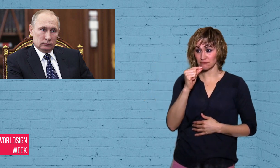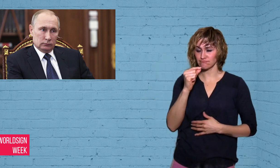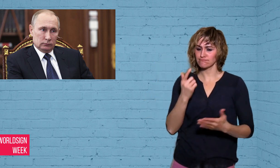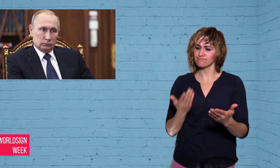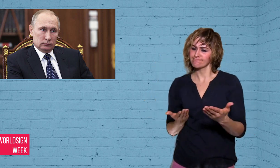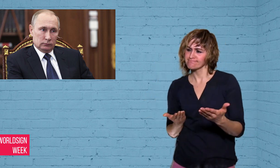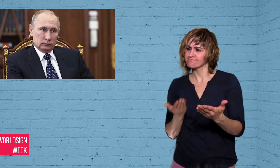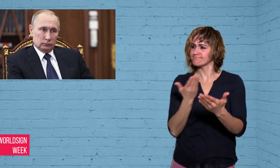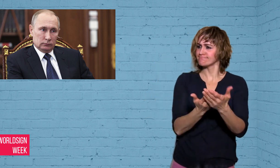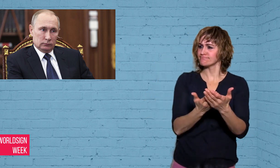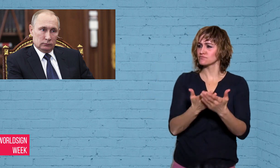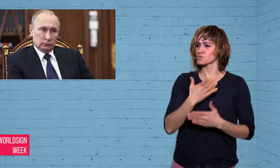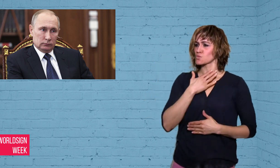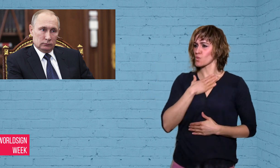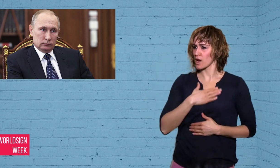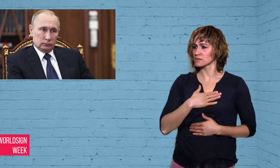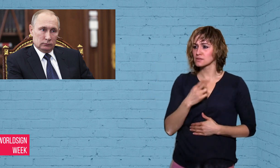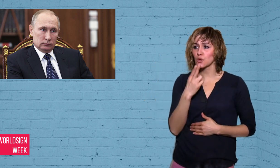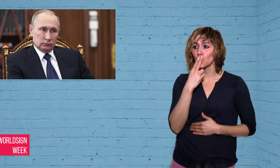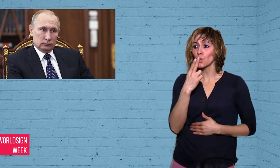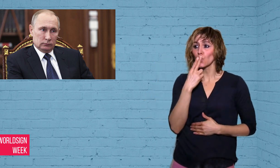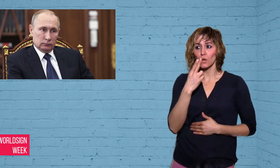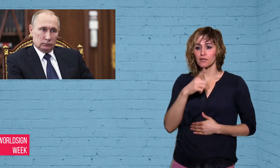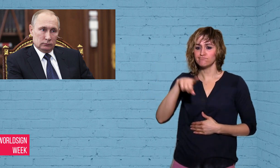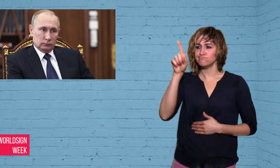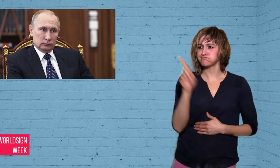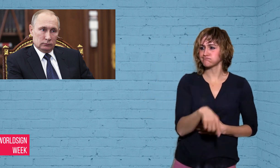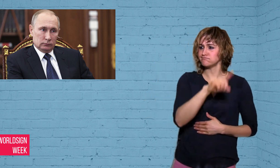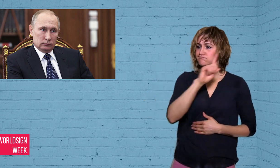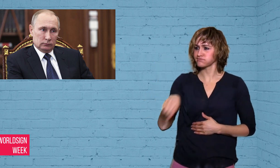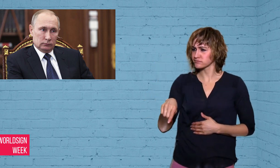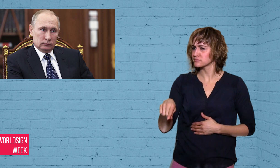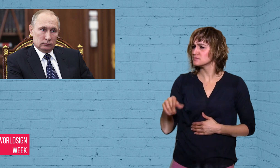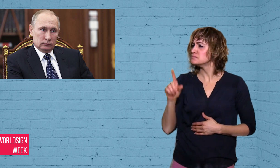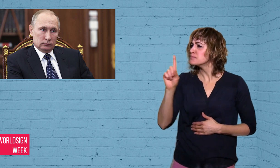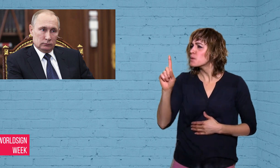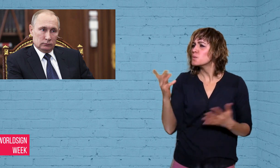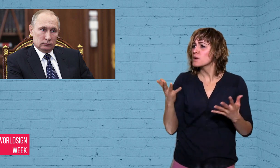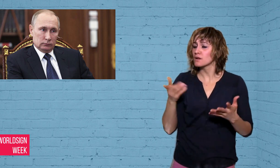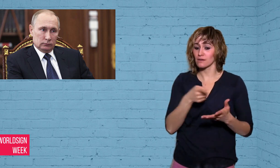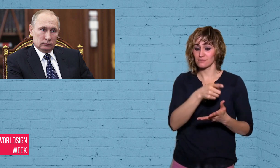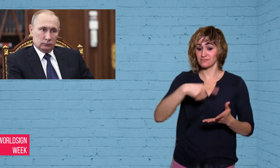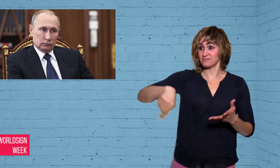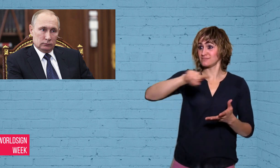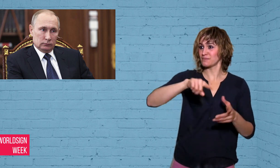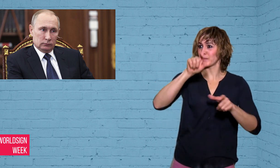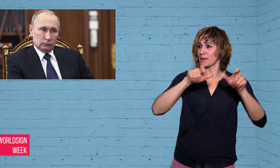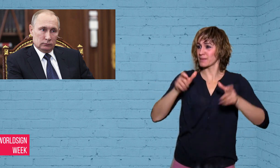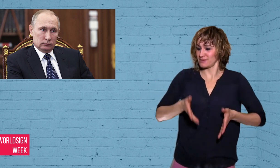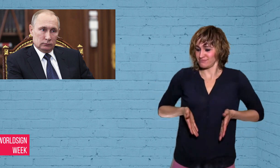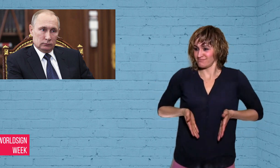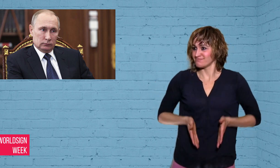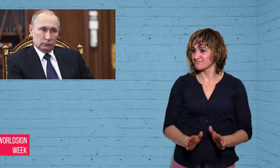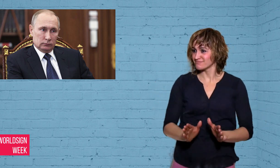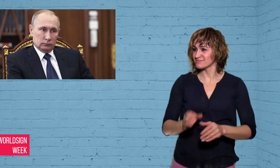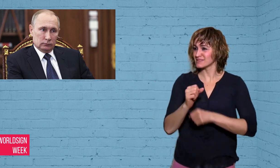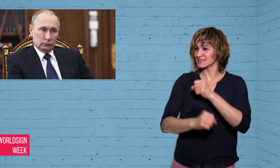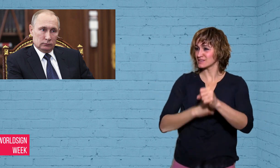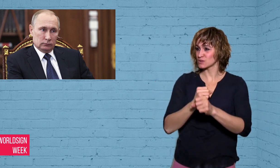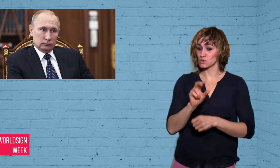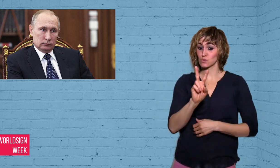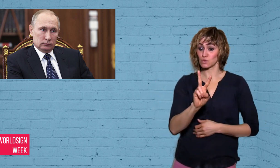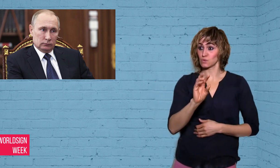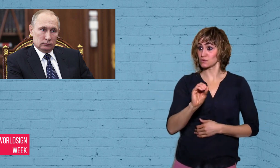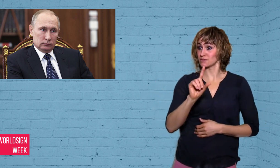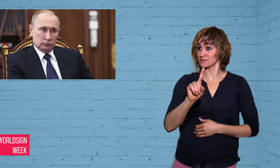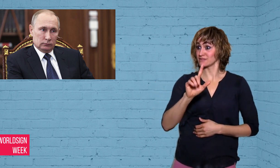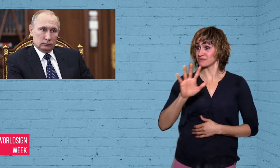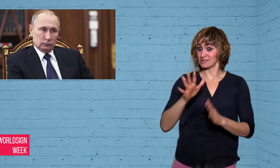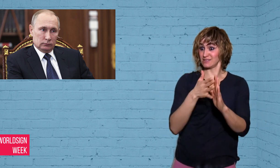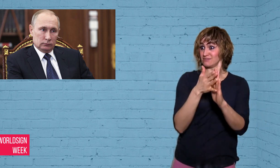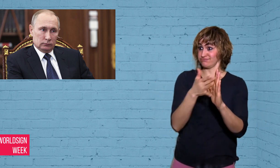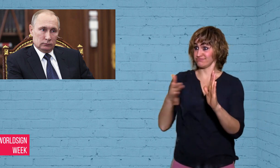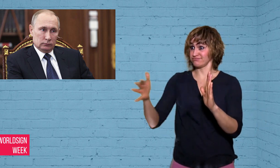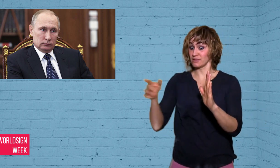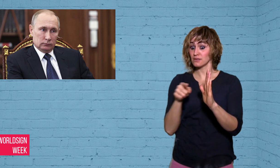President Vladimir Putin has proposed to ban